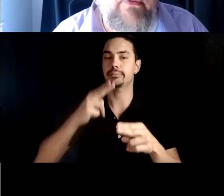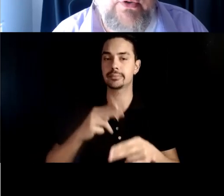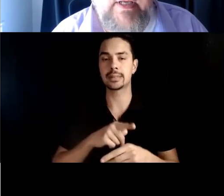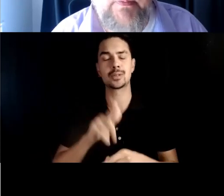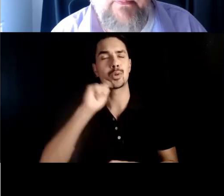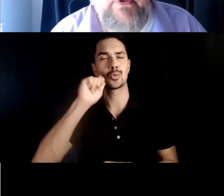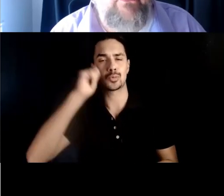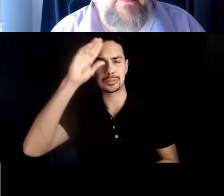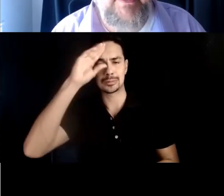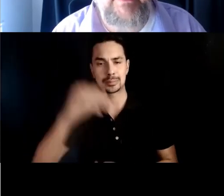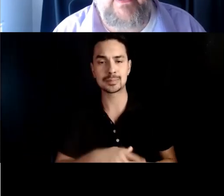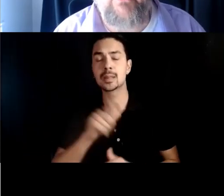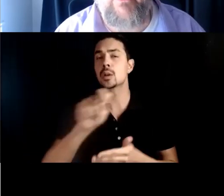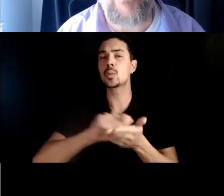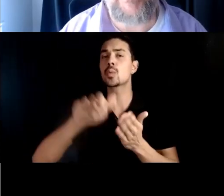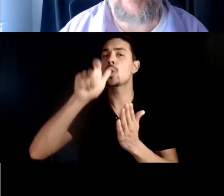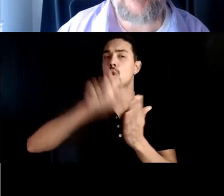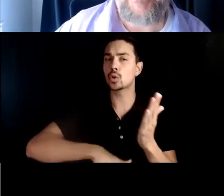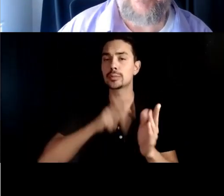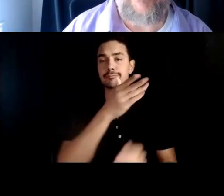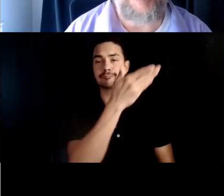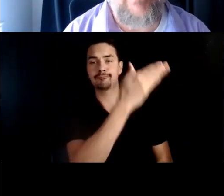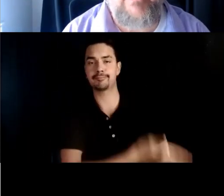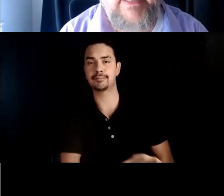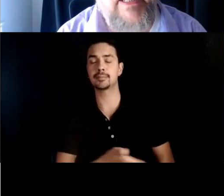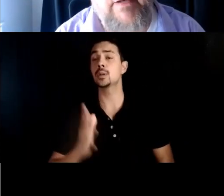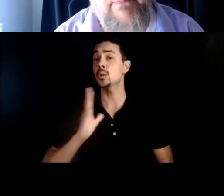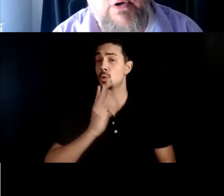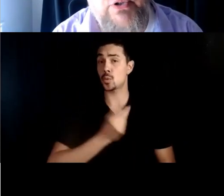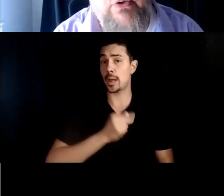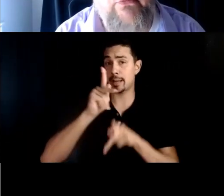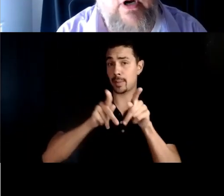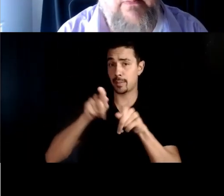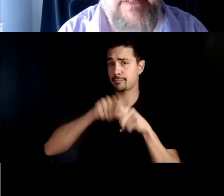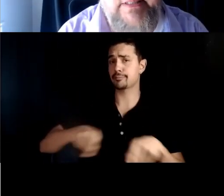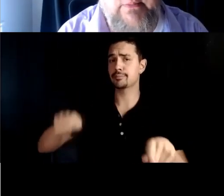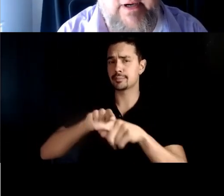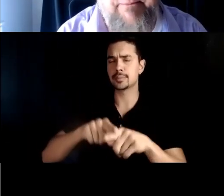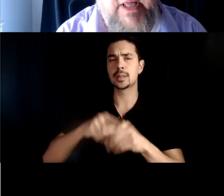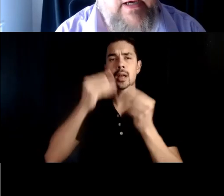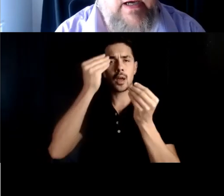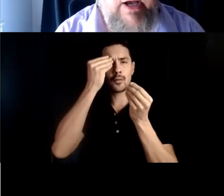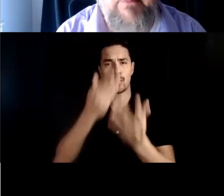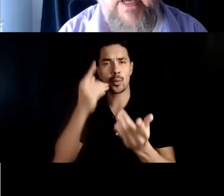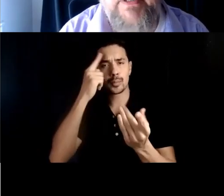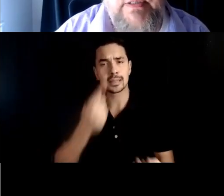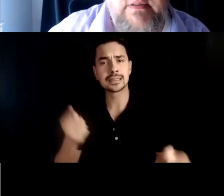"For trans people, informed consent represents autonomy and a departure from stigma, allowing patients